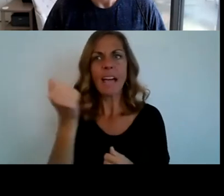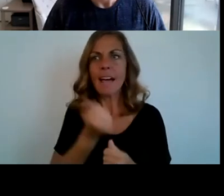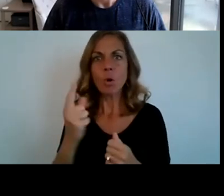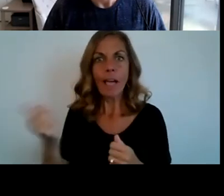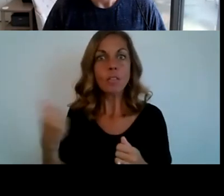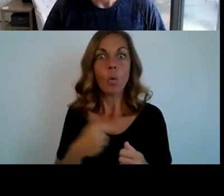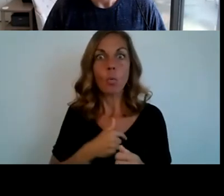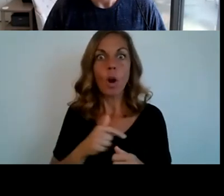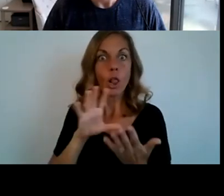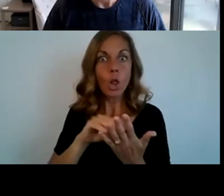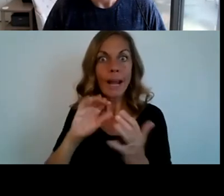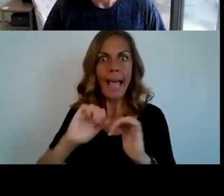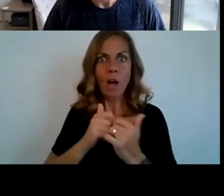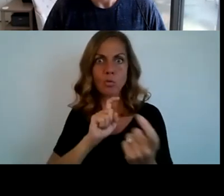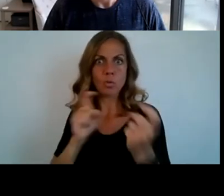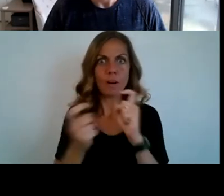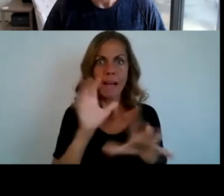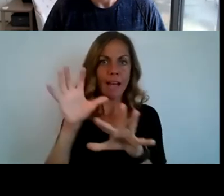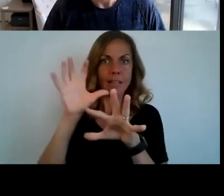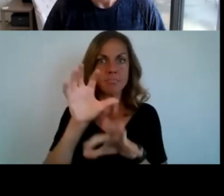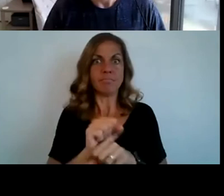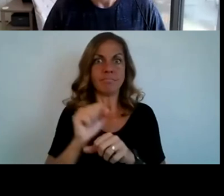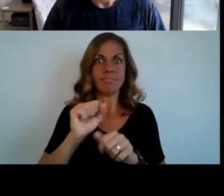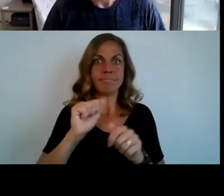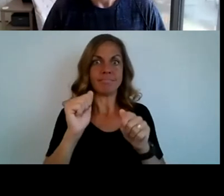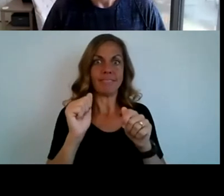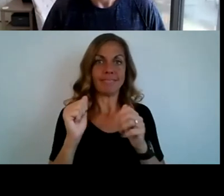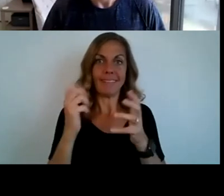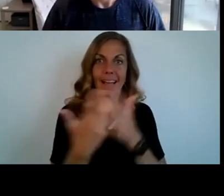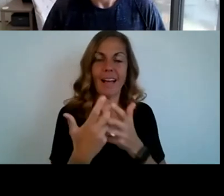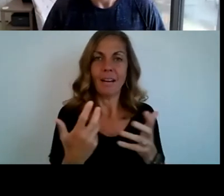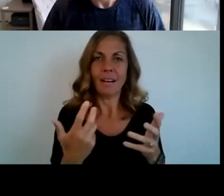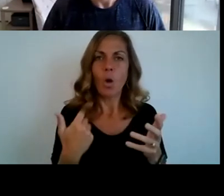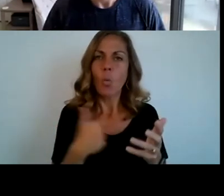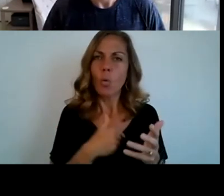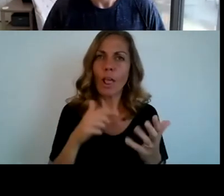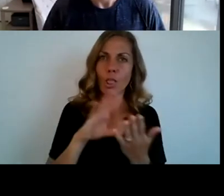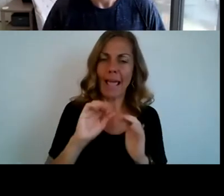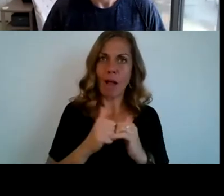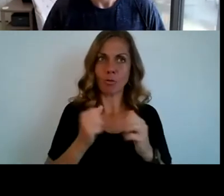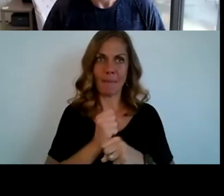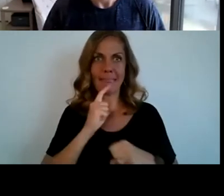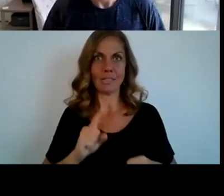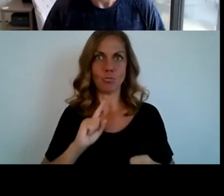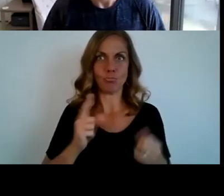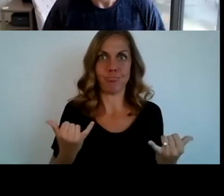to make this current reality workable for all. The one thing that I think that we're